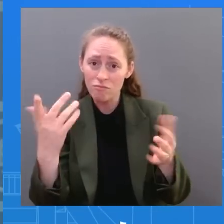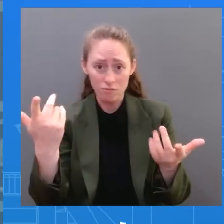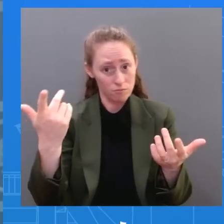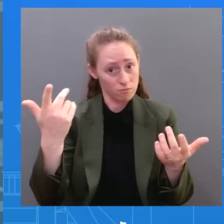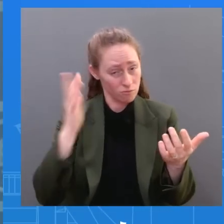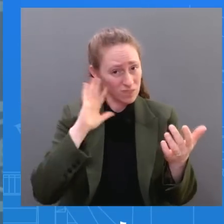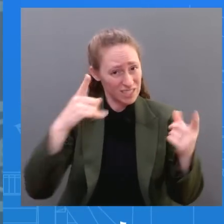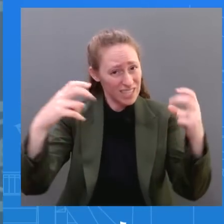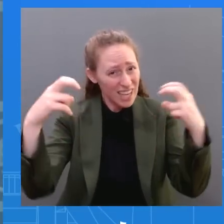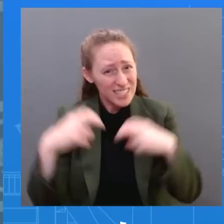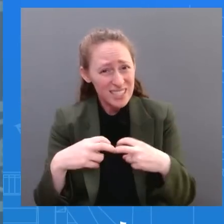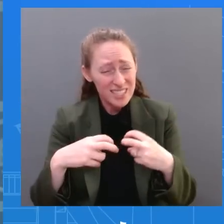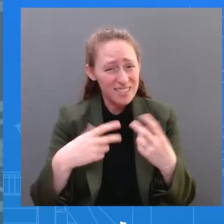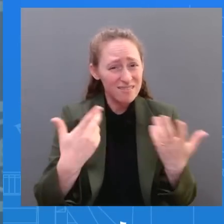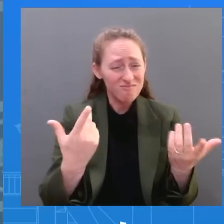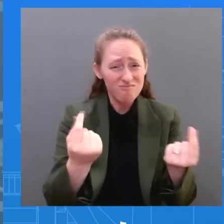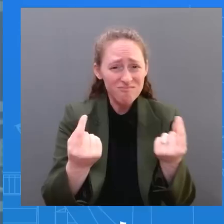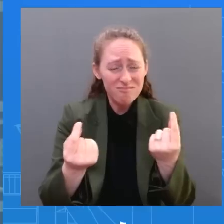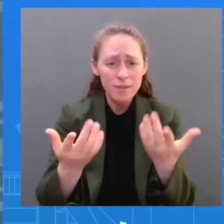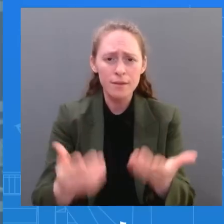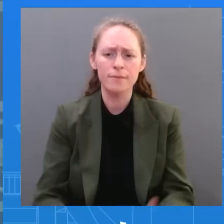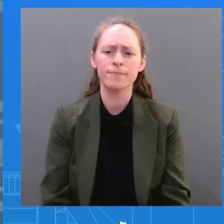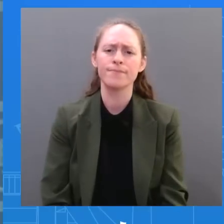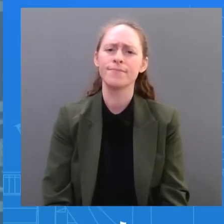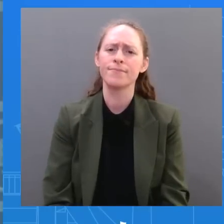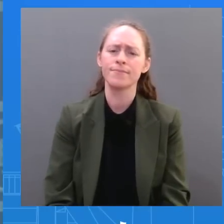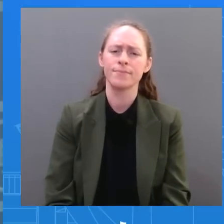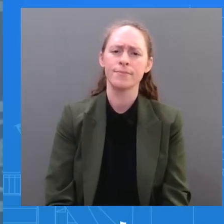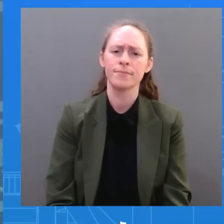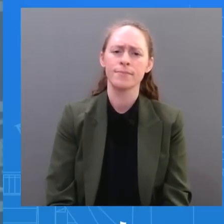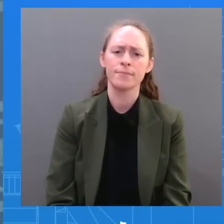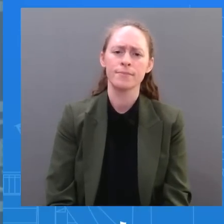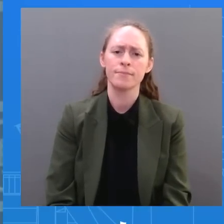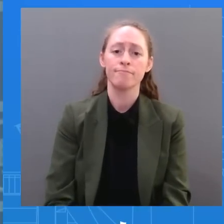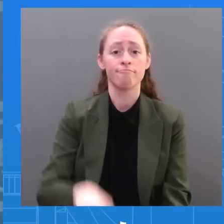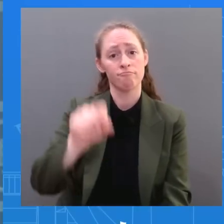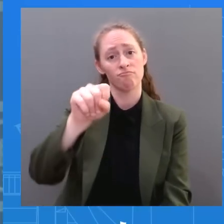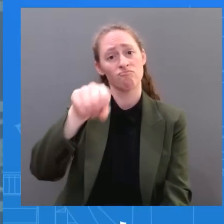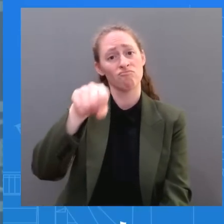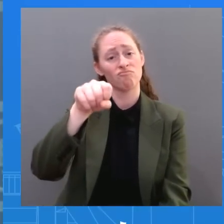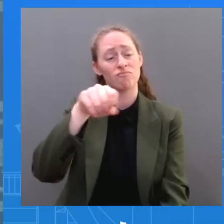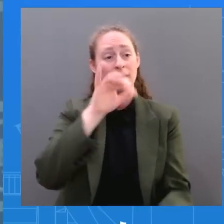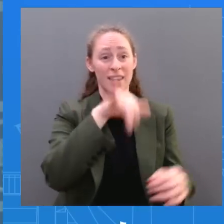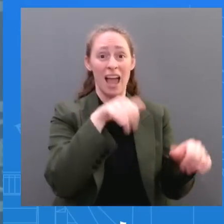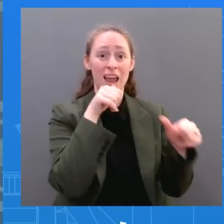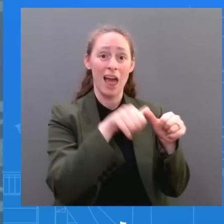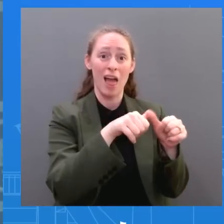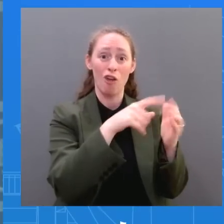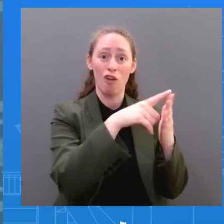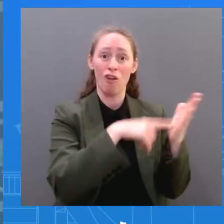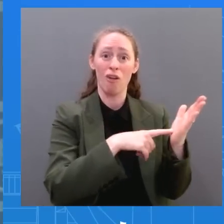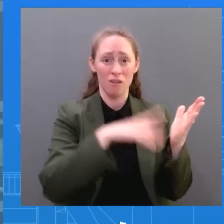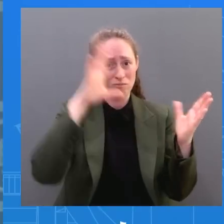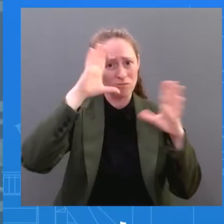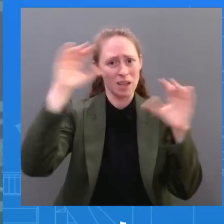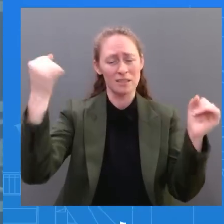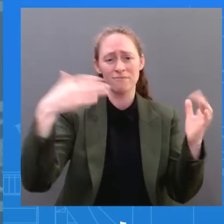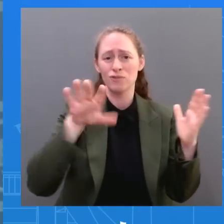This is something -- Brittney Griner being held in Moscow, we believe the Federation is wrongfully --